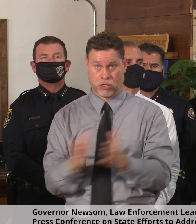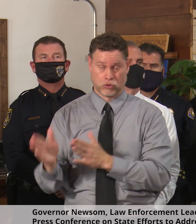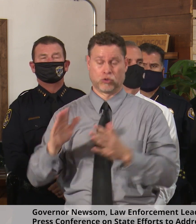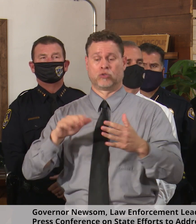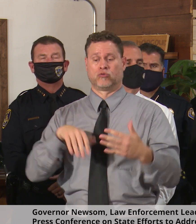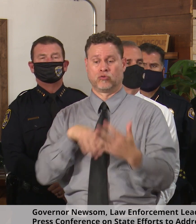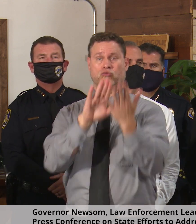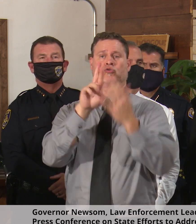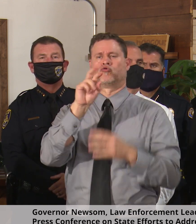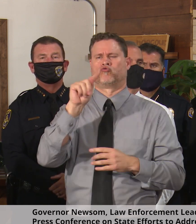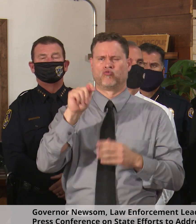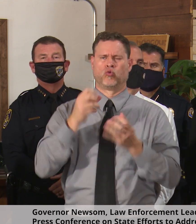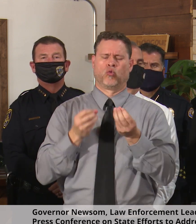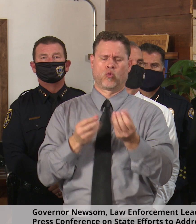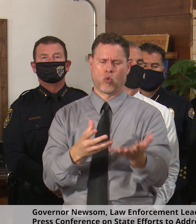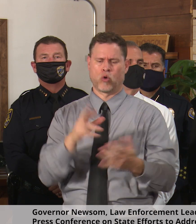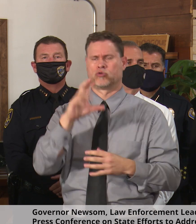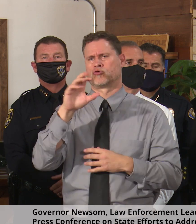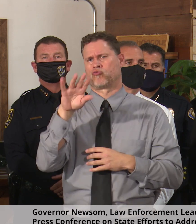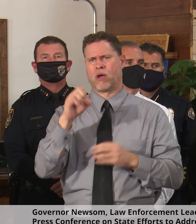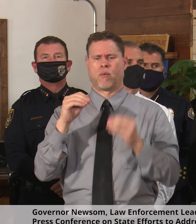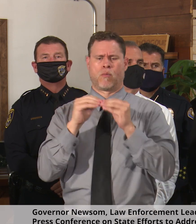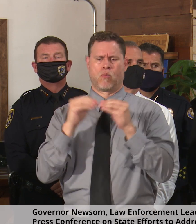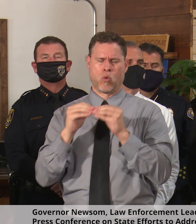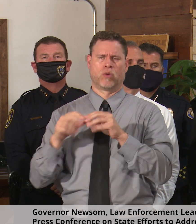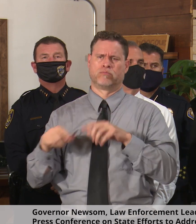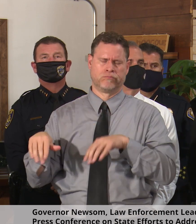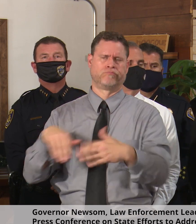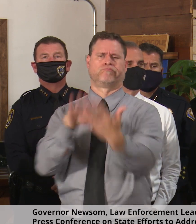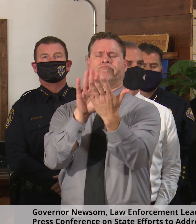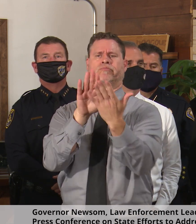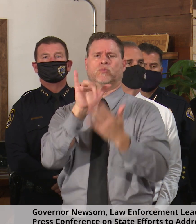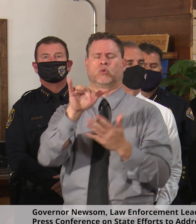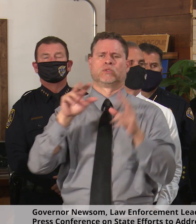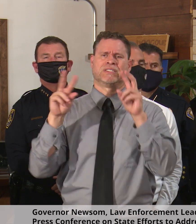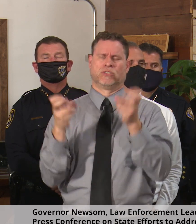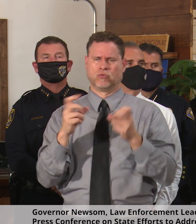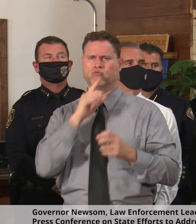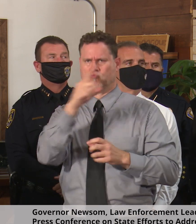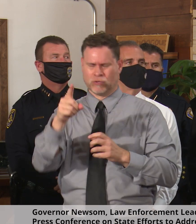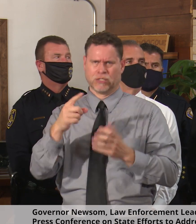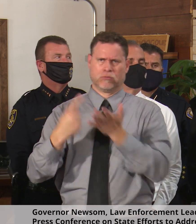causes of crime and to more systemically address those issues. Real discretion, real opportunity to